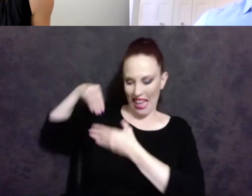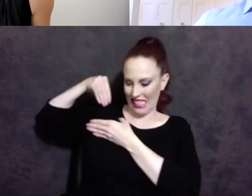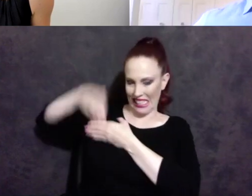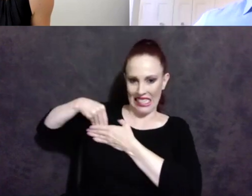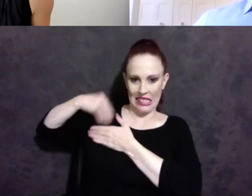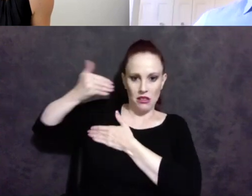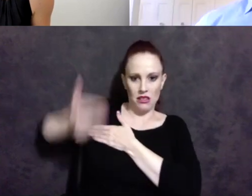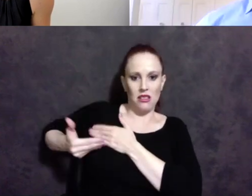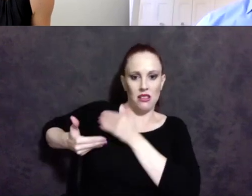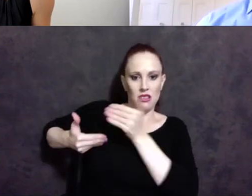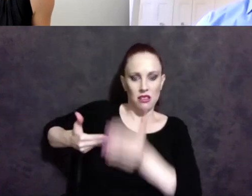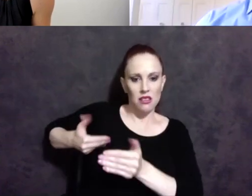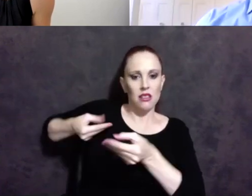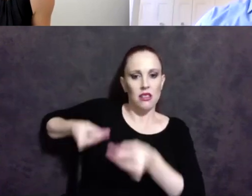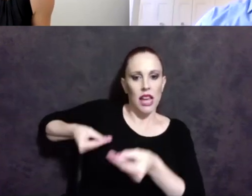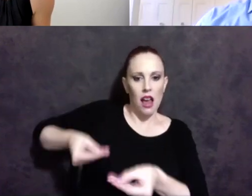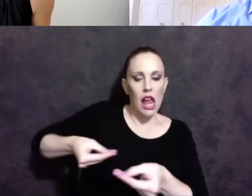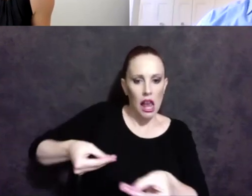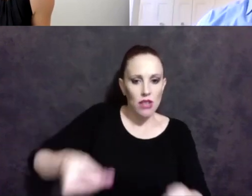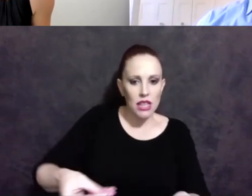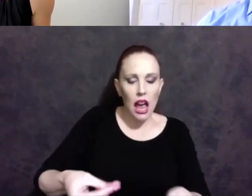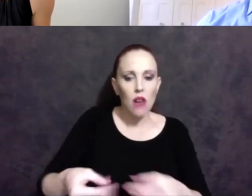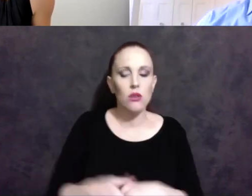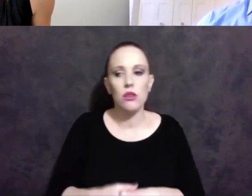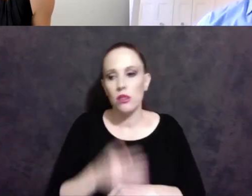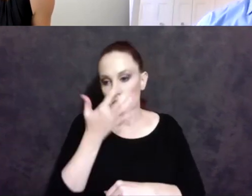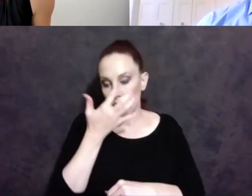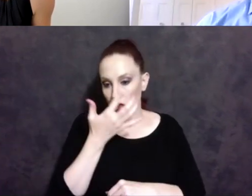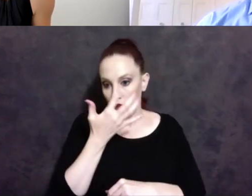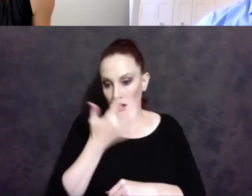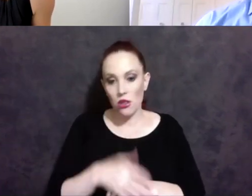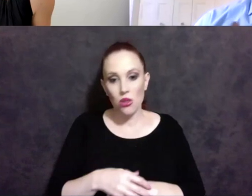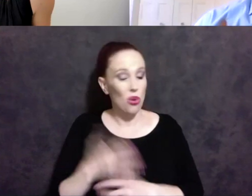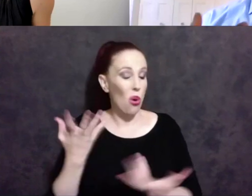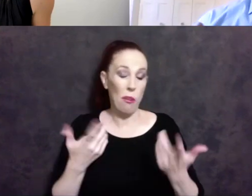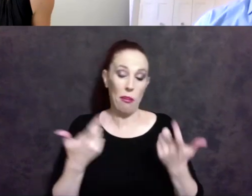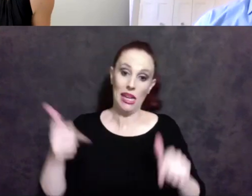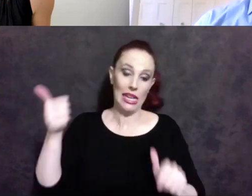generations. The main example that I think about and specifically coming from the African